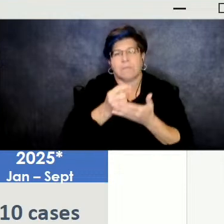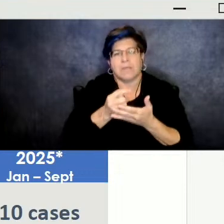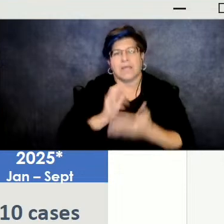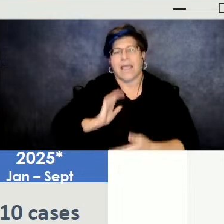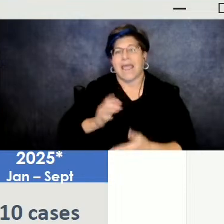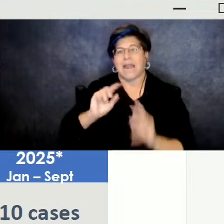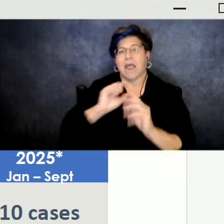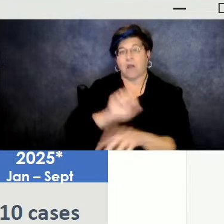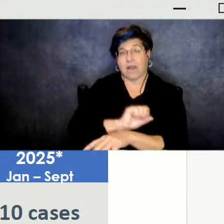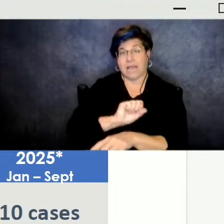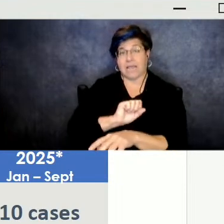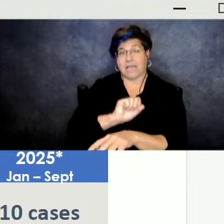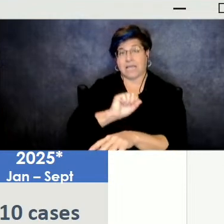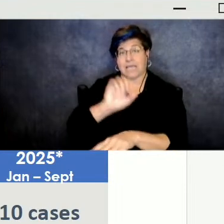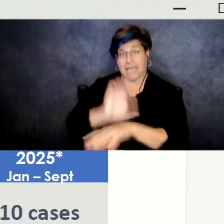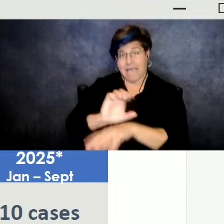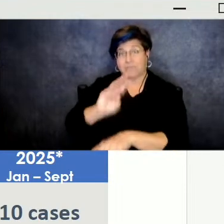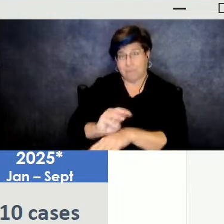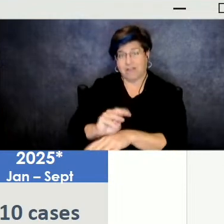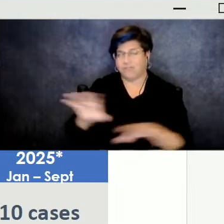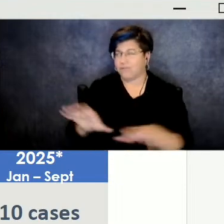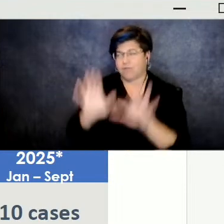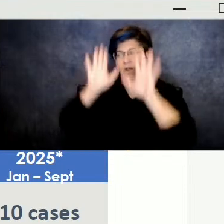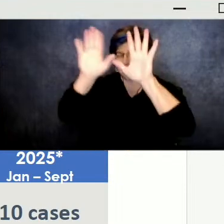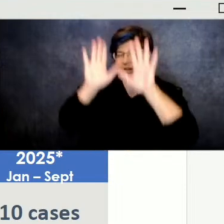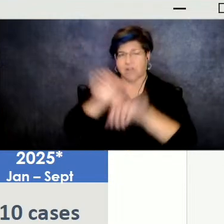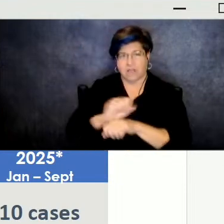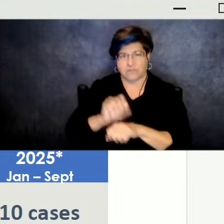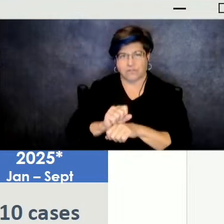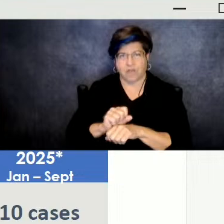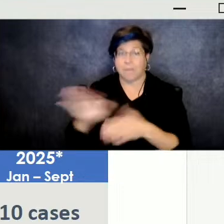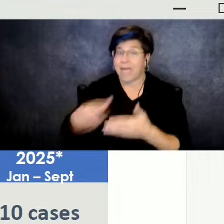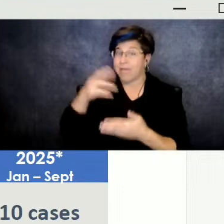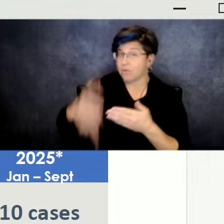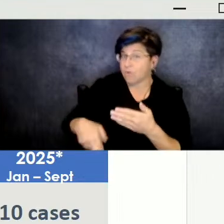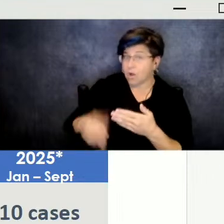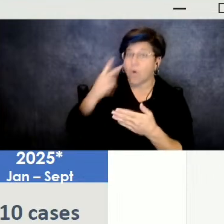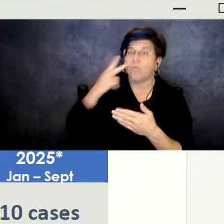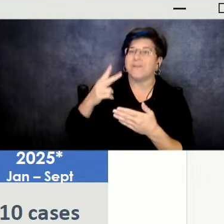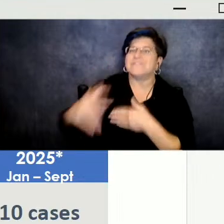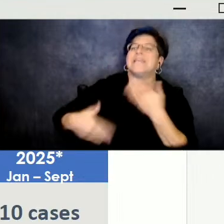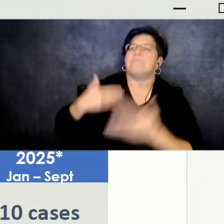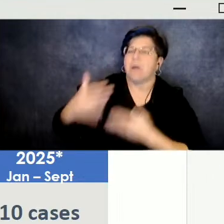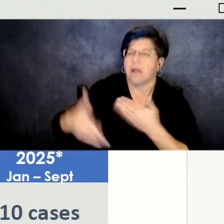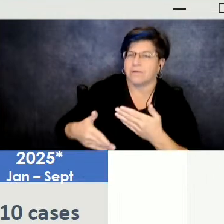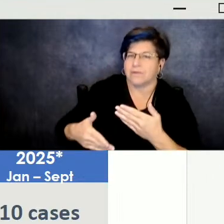DOCTOR'S OFFICE AND GET TREATED AND OUR CASE MANAGERS HAVE HAVE